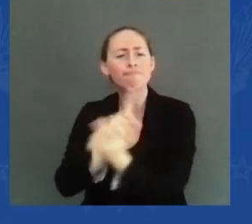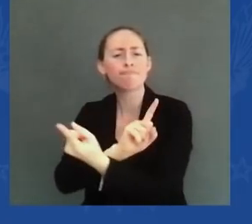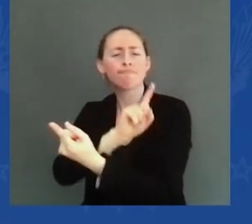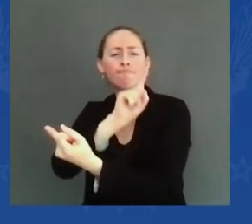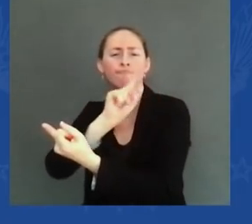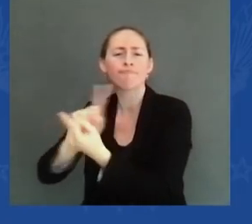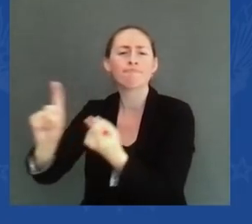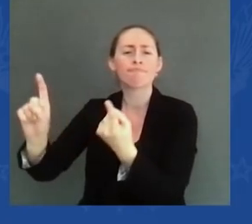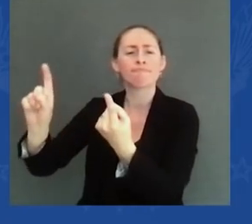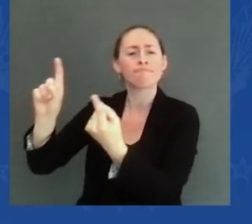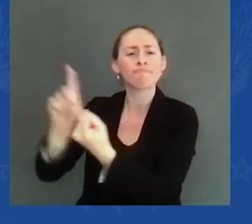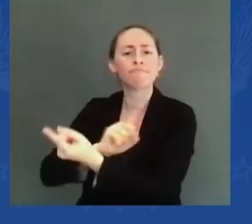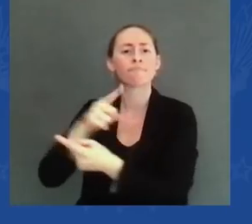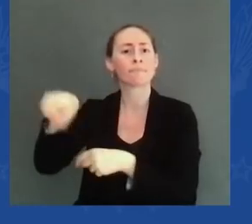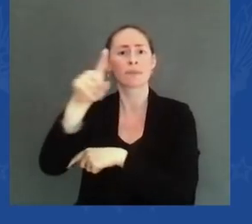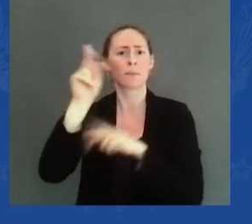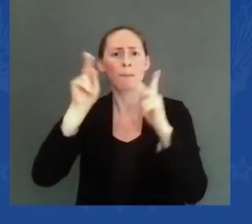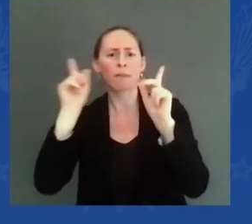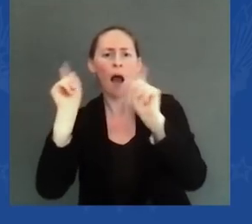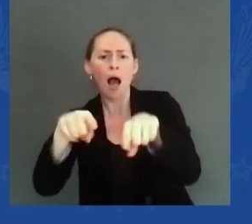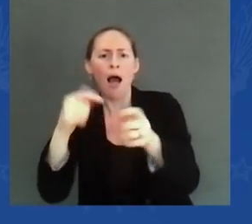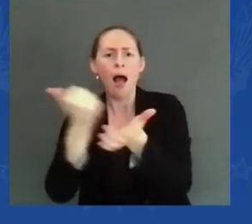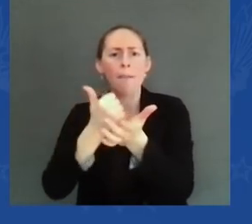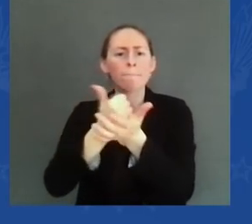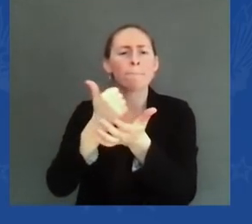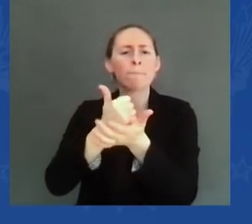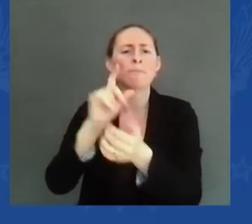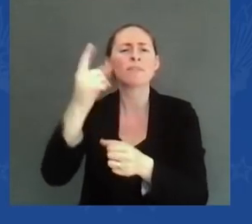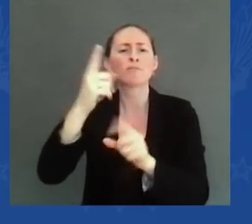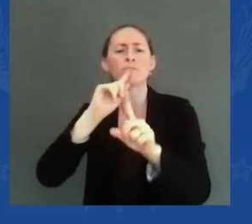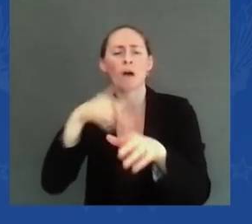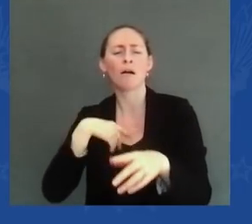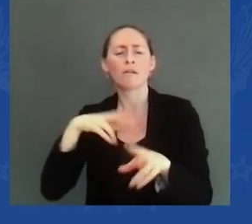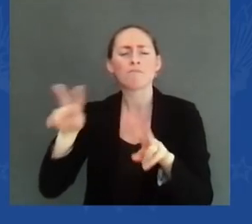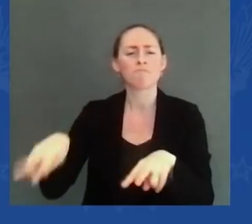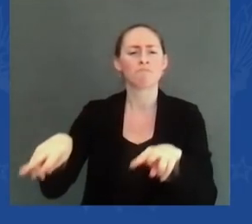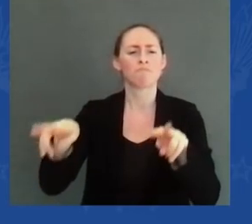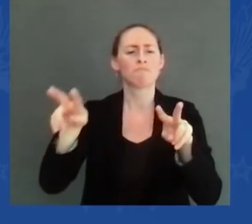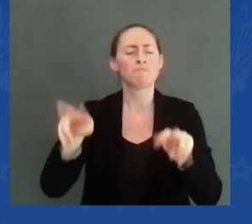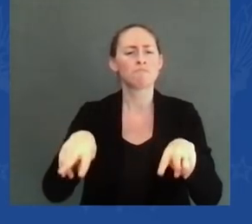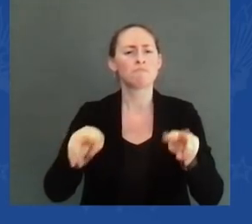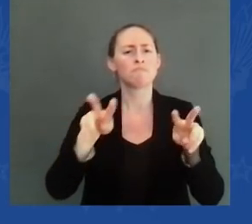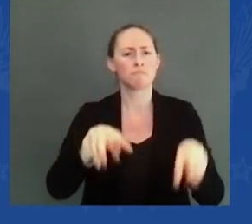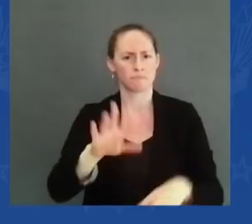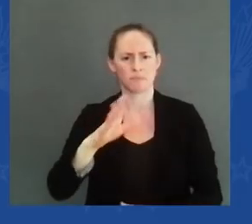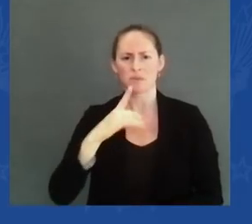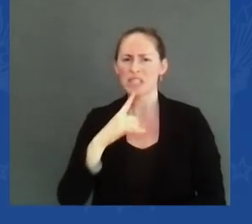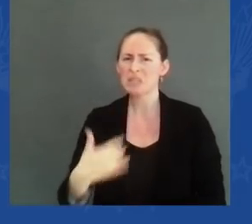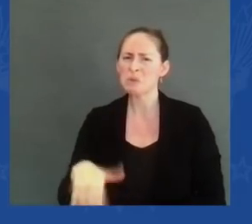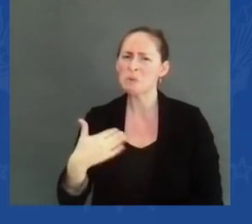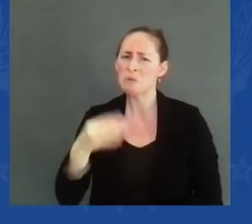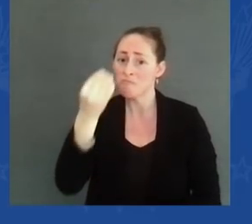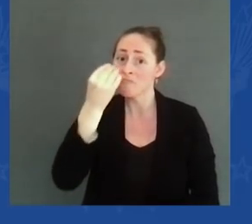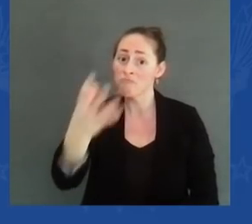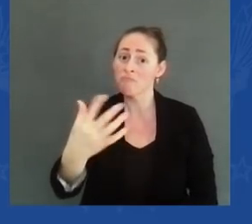and another devastating storm, is an eyeopener. The people who stand on the other side of the fences who don't live there,